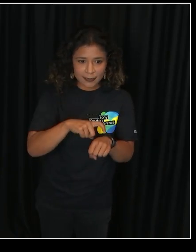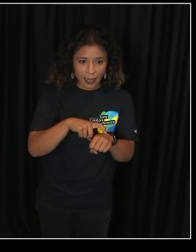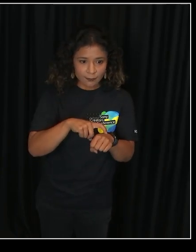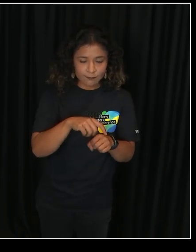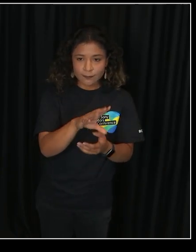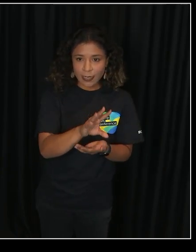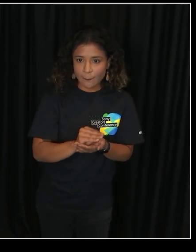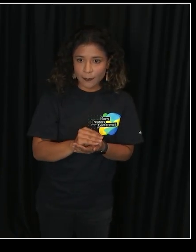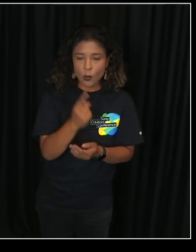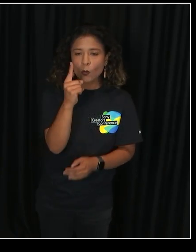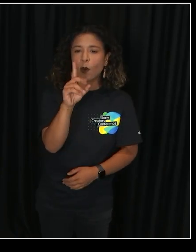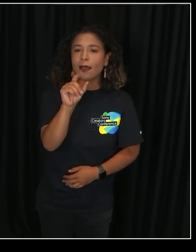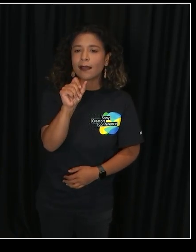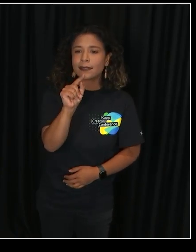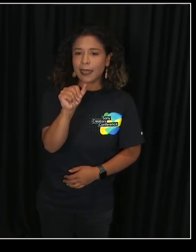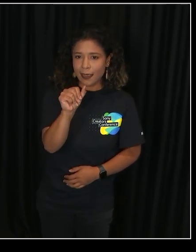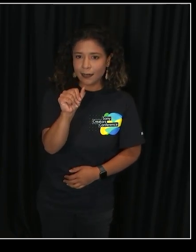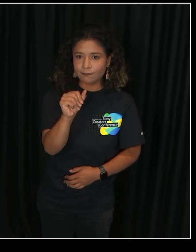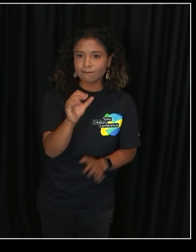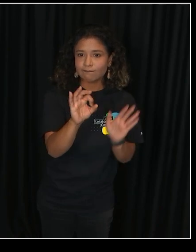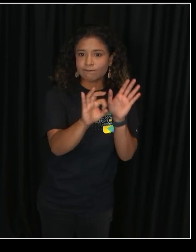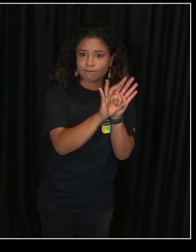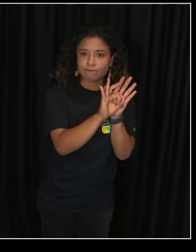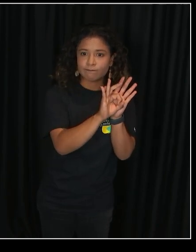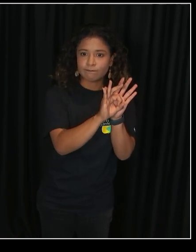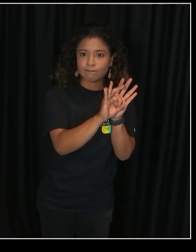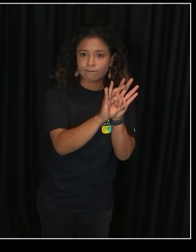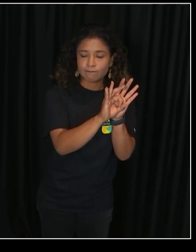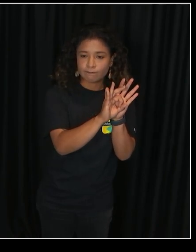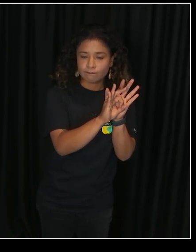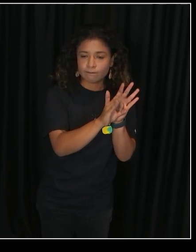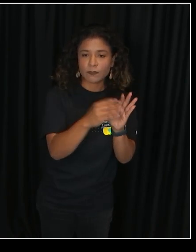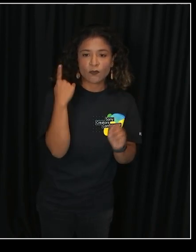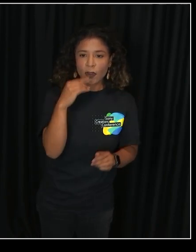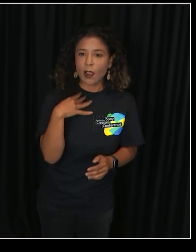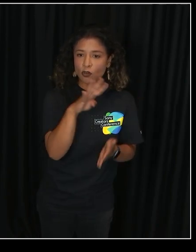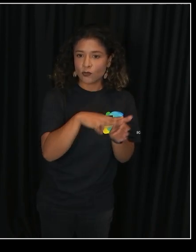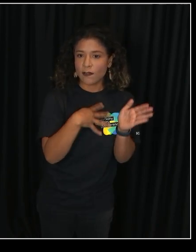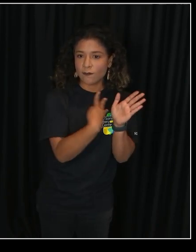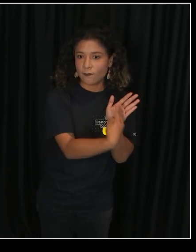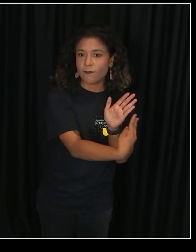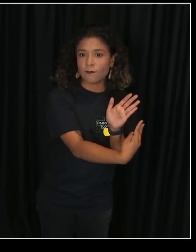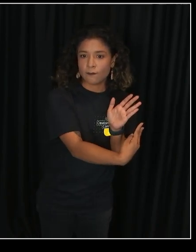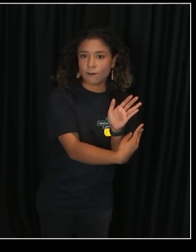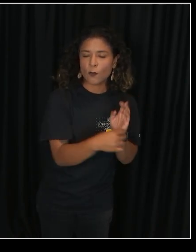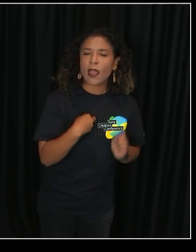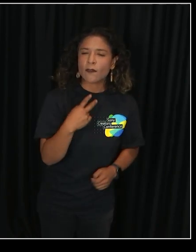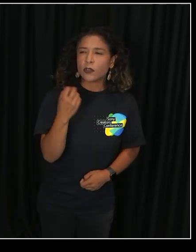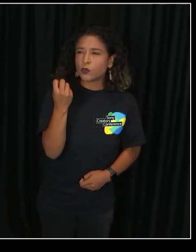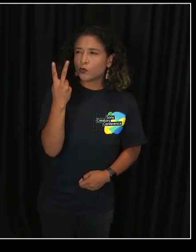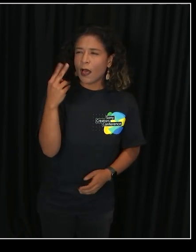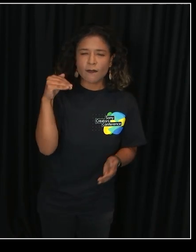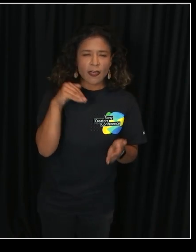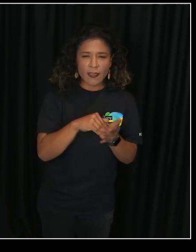as one data point in this histogram, and therefore I think on Maggiore there's 12,000 players who recorded a best lap time.